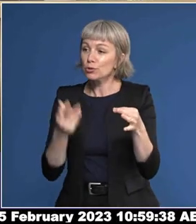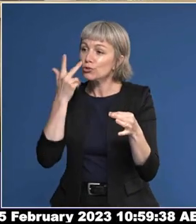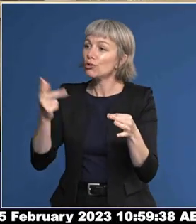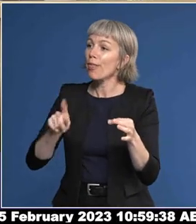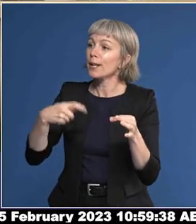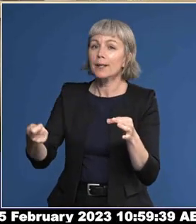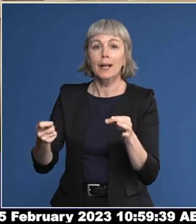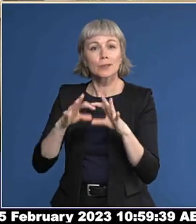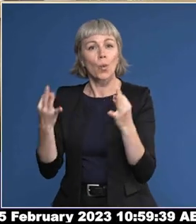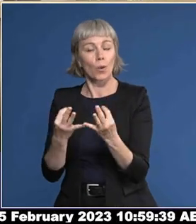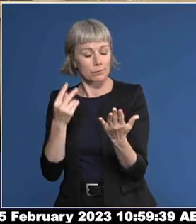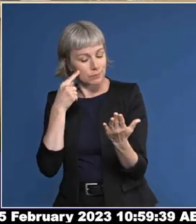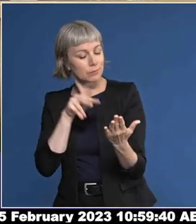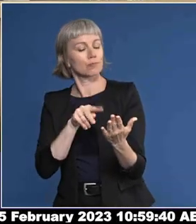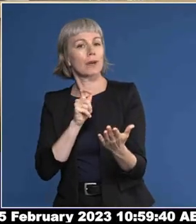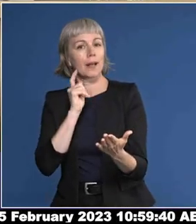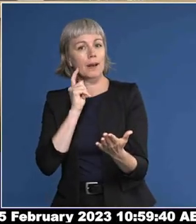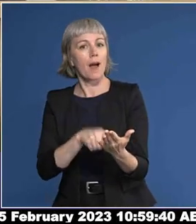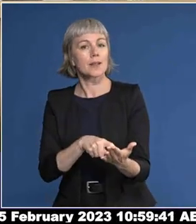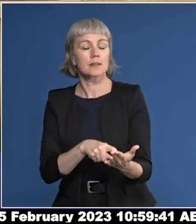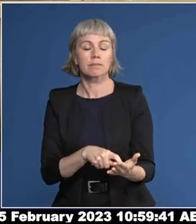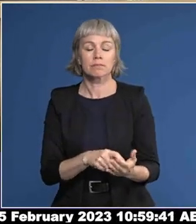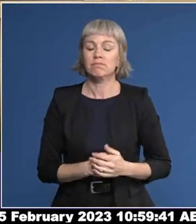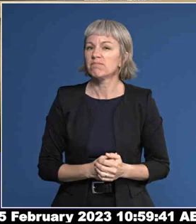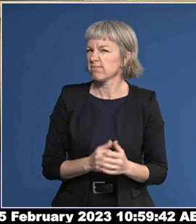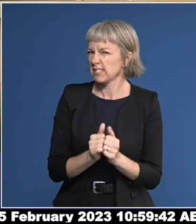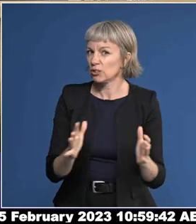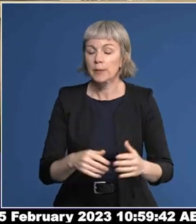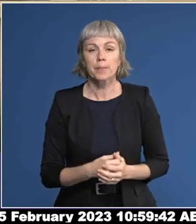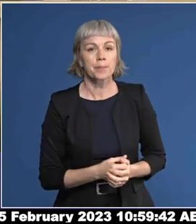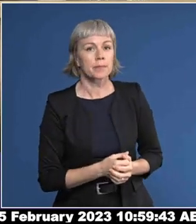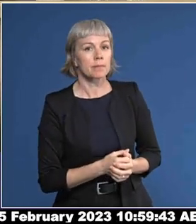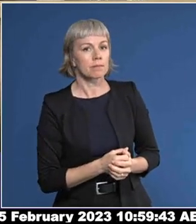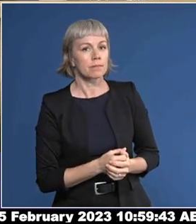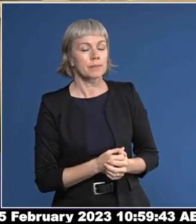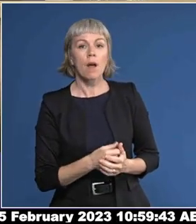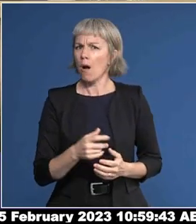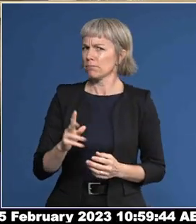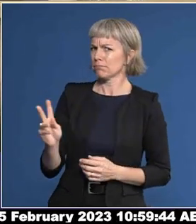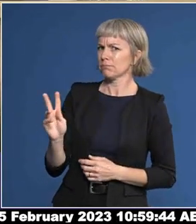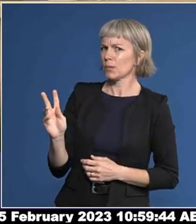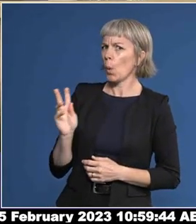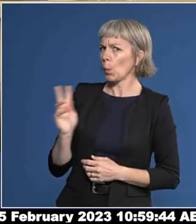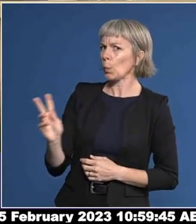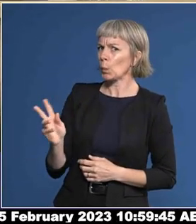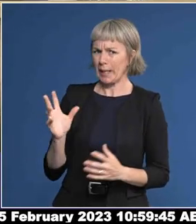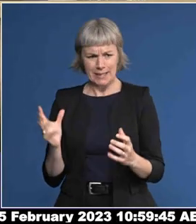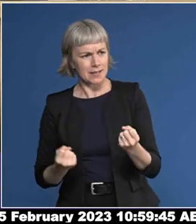I probably disagree with my colleague, if that's okay. That's okay. MS CATTACH: Yes. We would support it. Portability, I think, is really important.